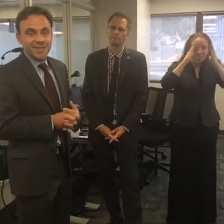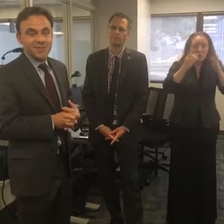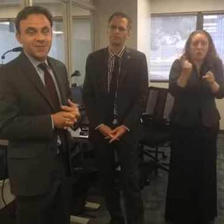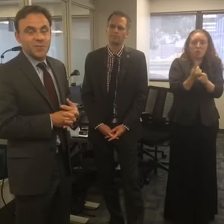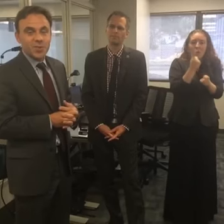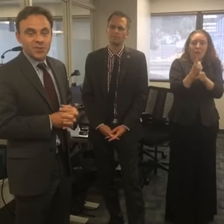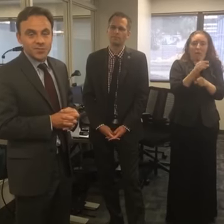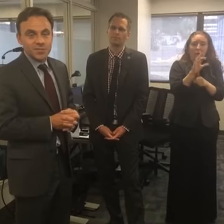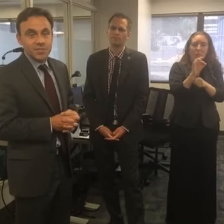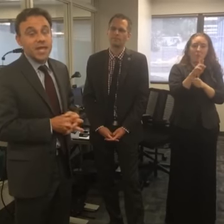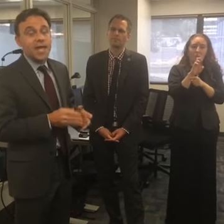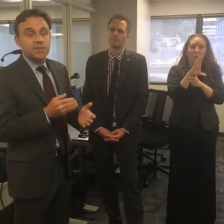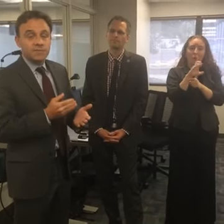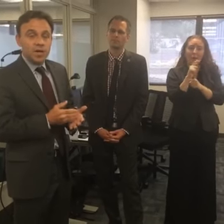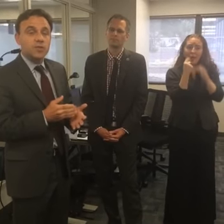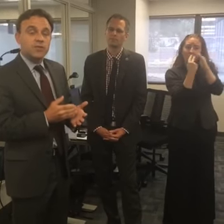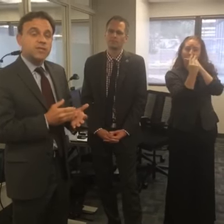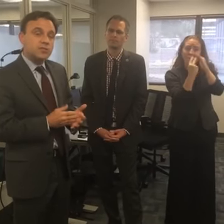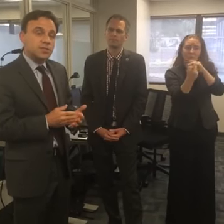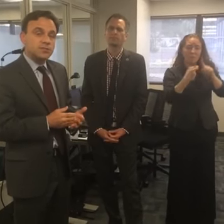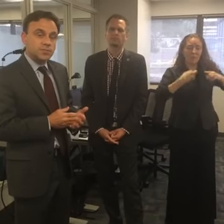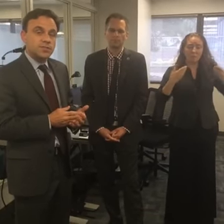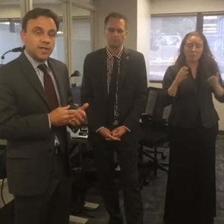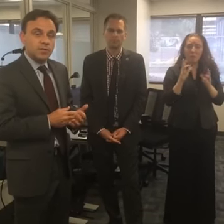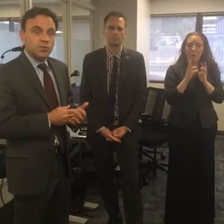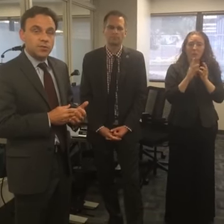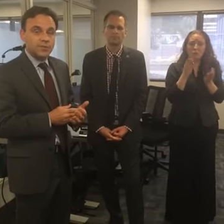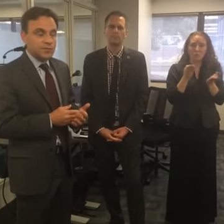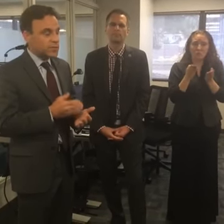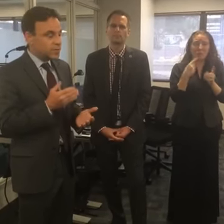from the weather service and follow the instructions of your state and local officials.